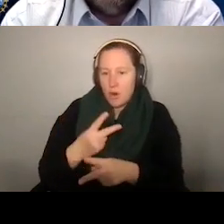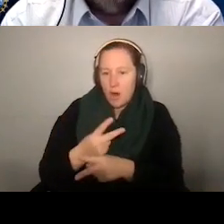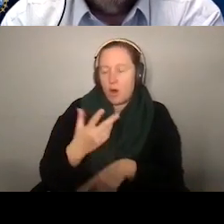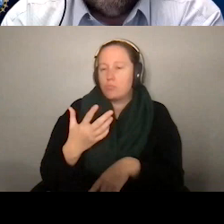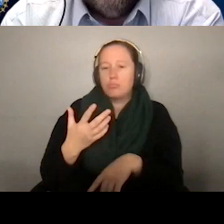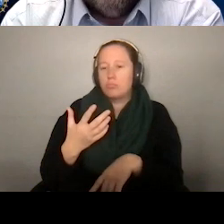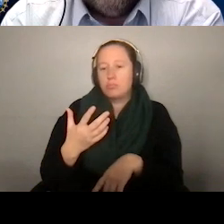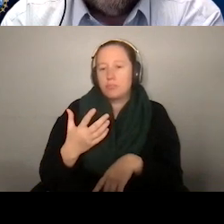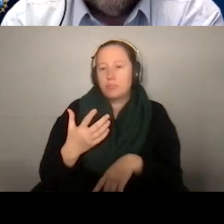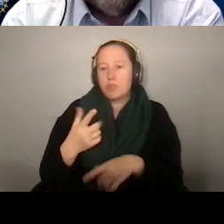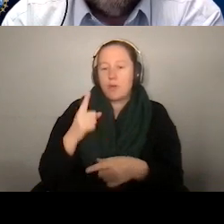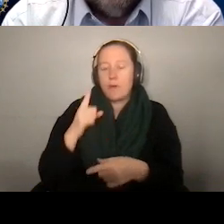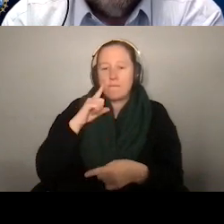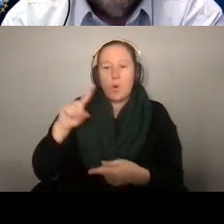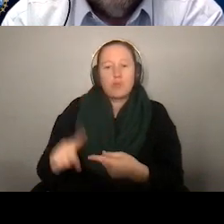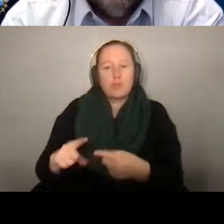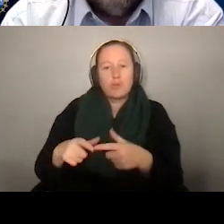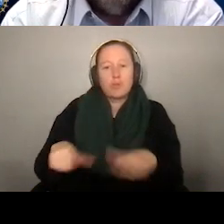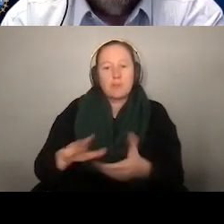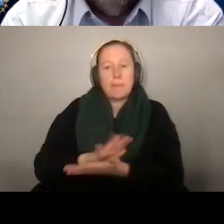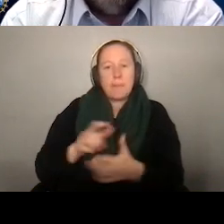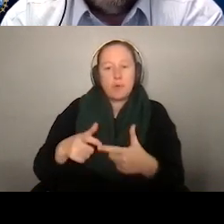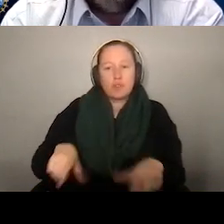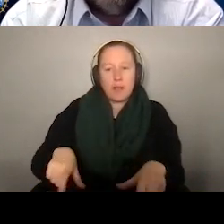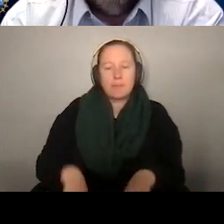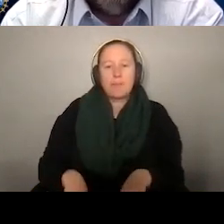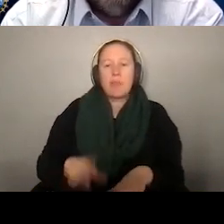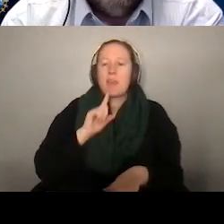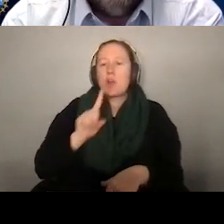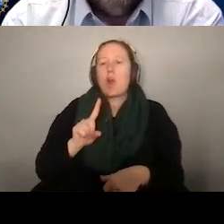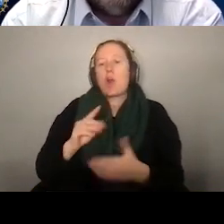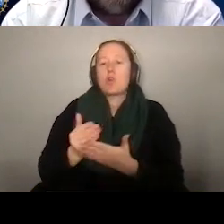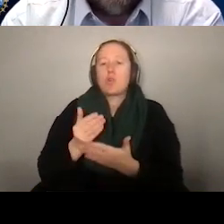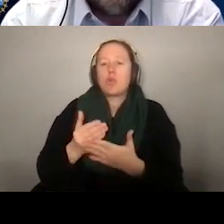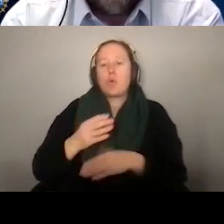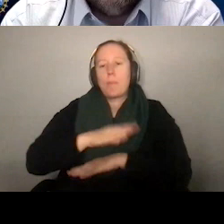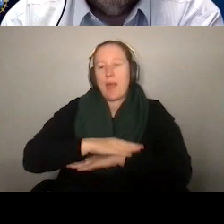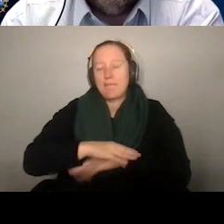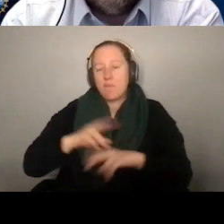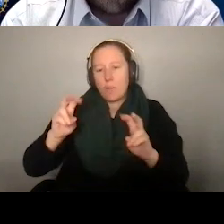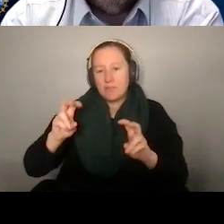our efforts to reduce check volume. There are some newer platforms that the treasury have been